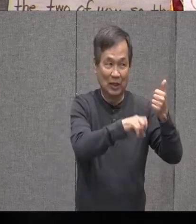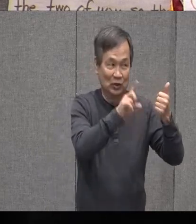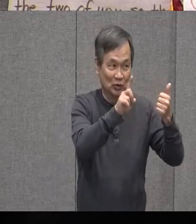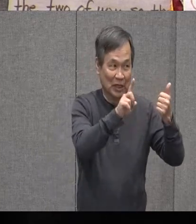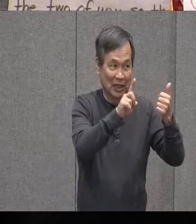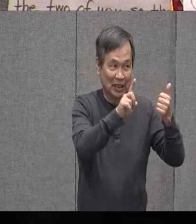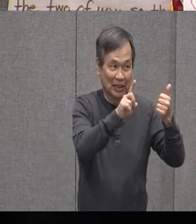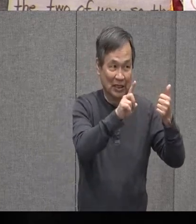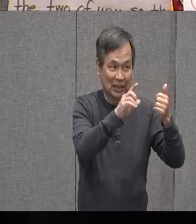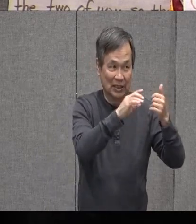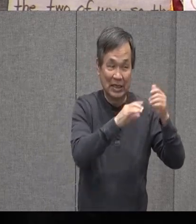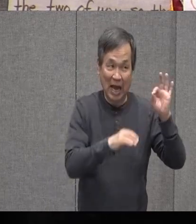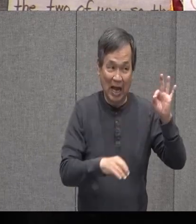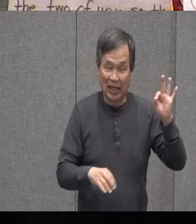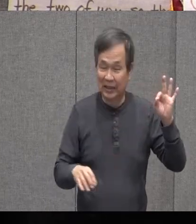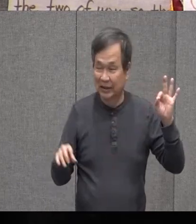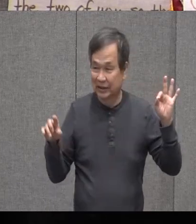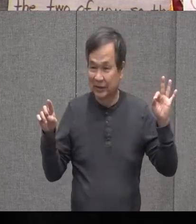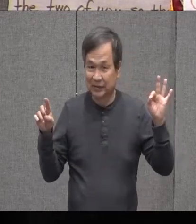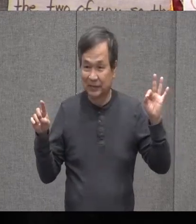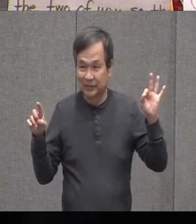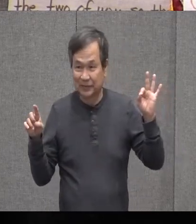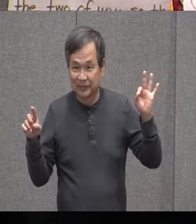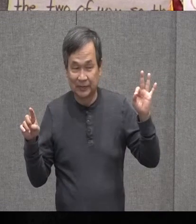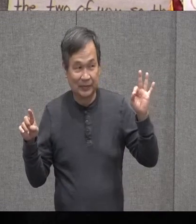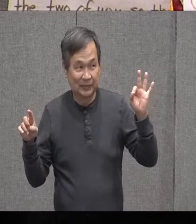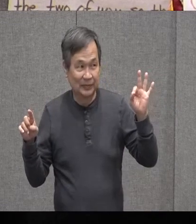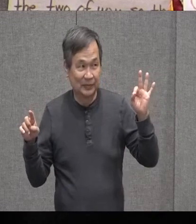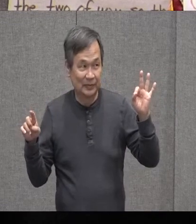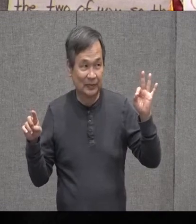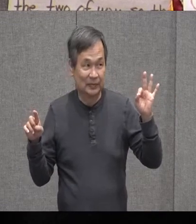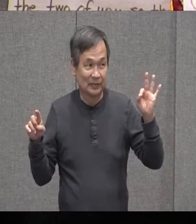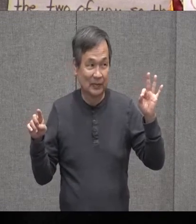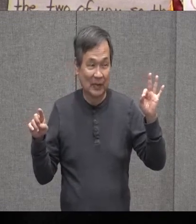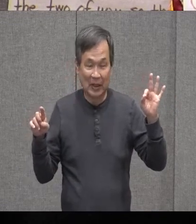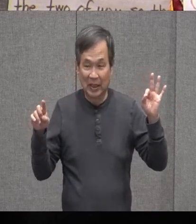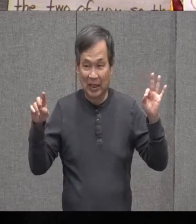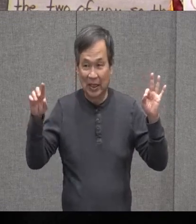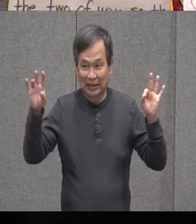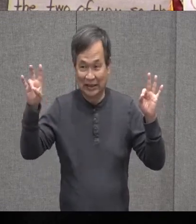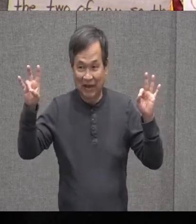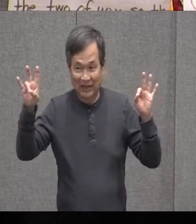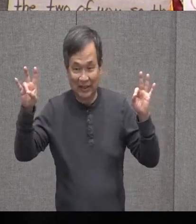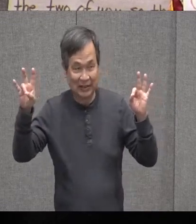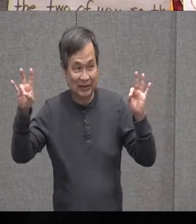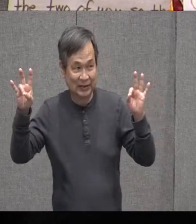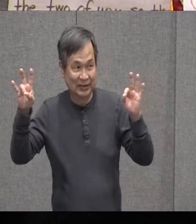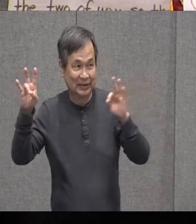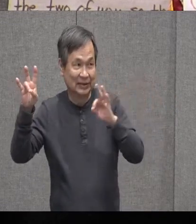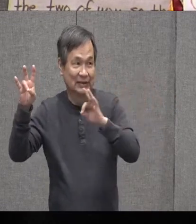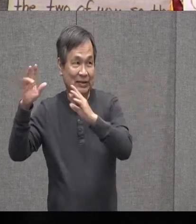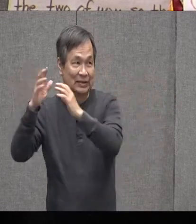Nine. I just have to count back one. 10, nine. And I have a seven minus three,